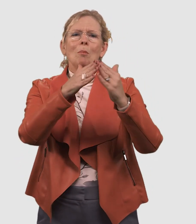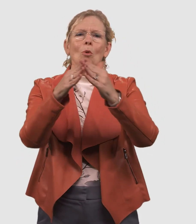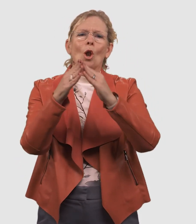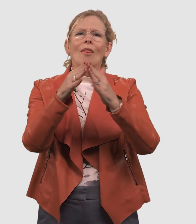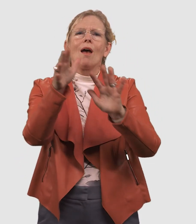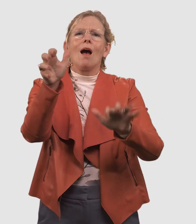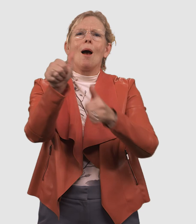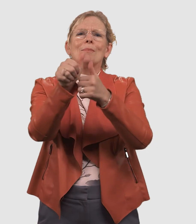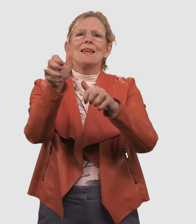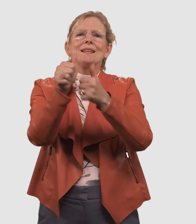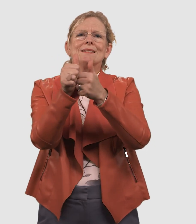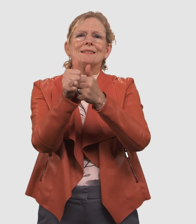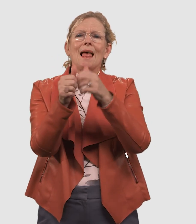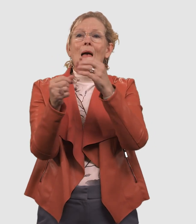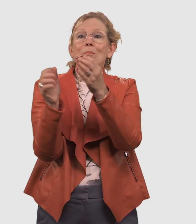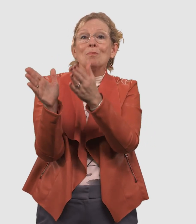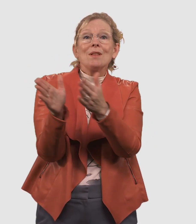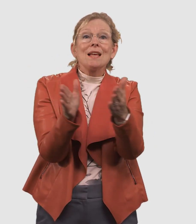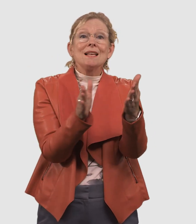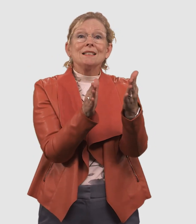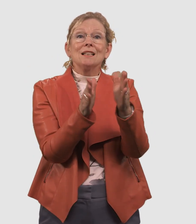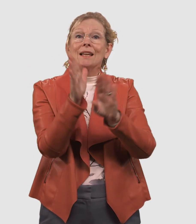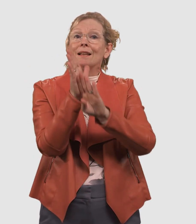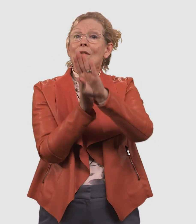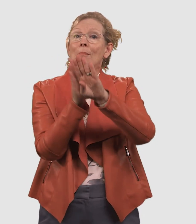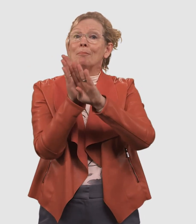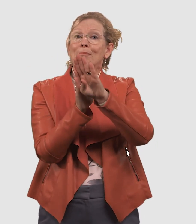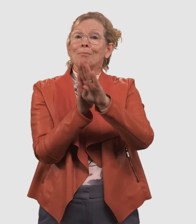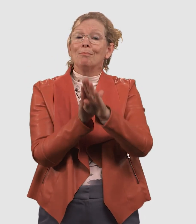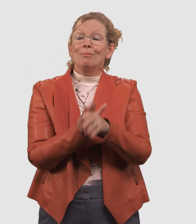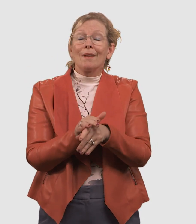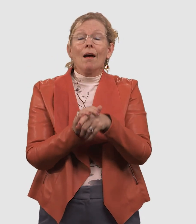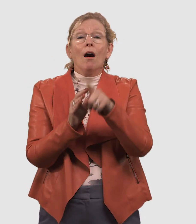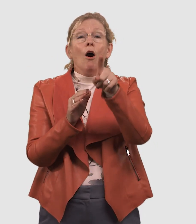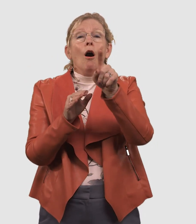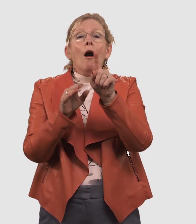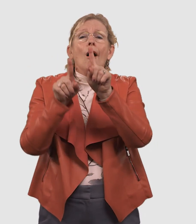We will continue to update the community as plans develop.